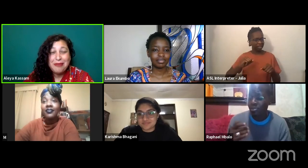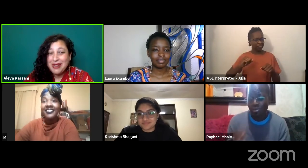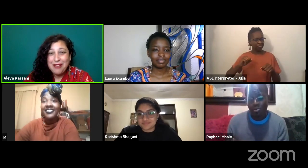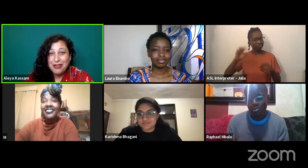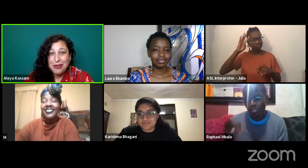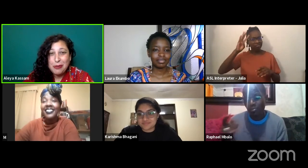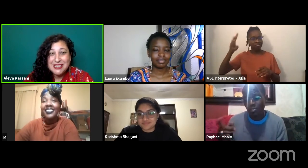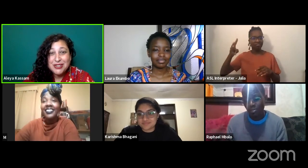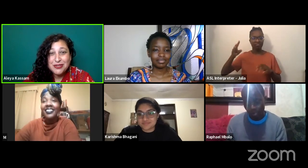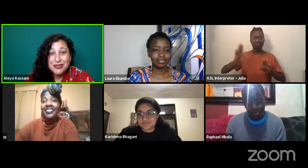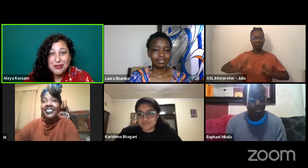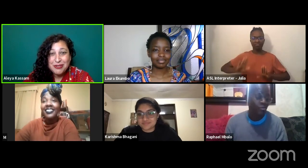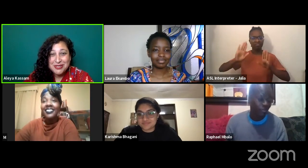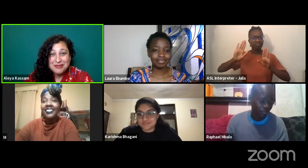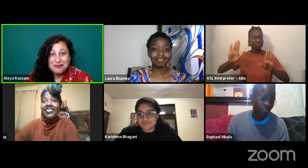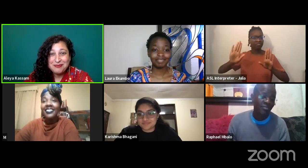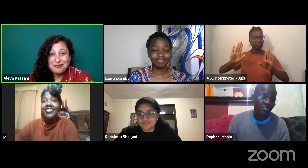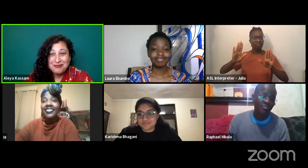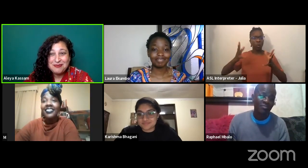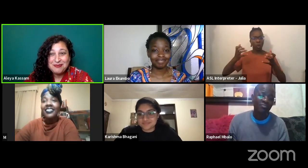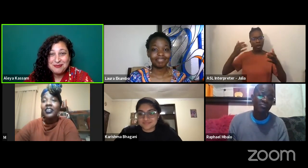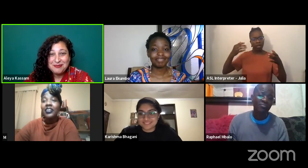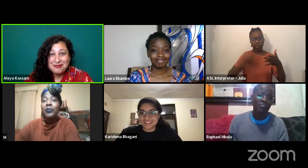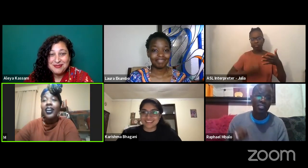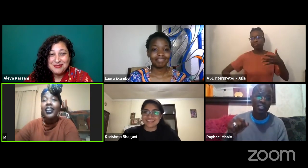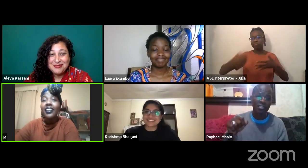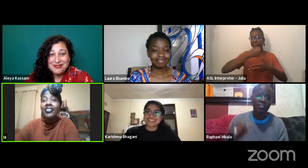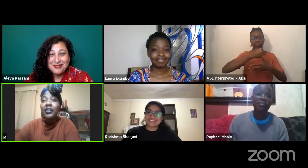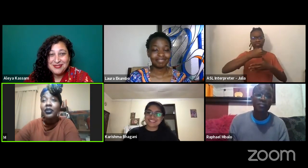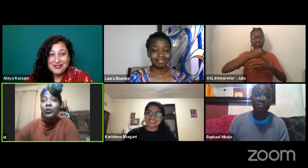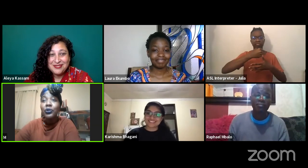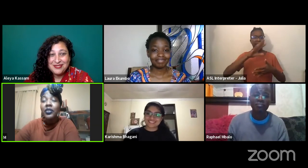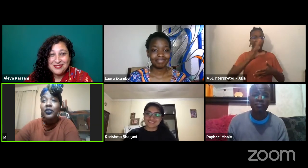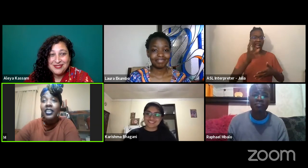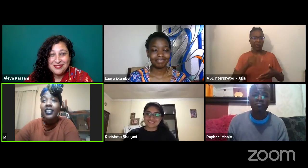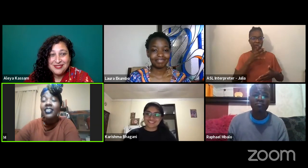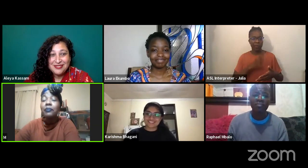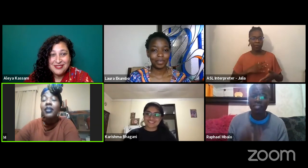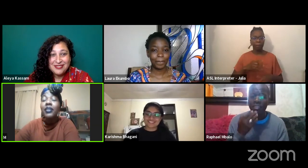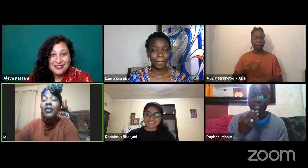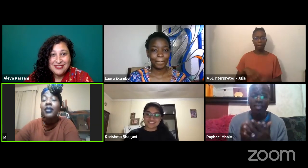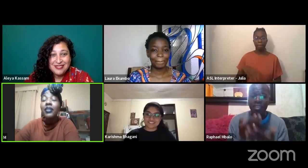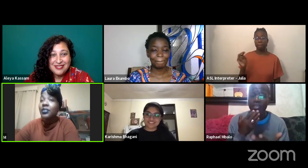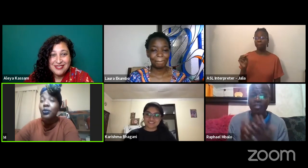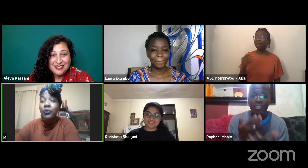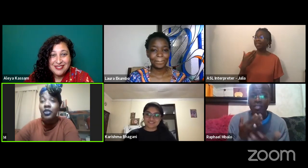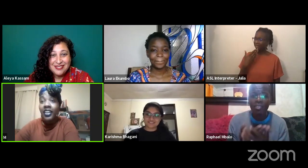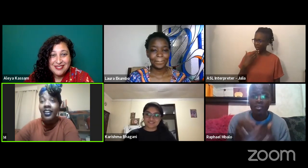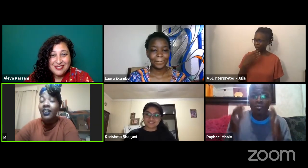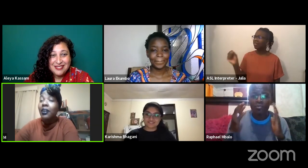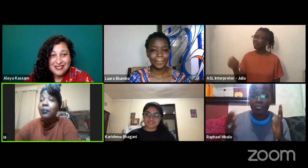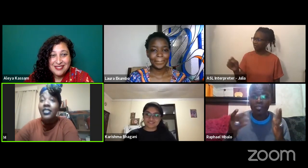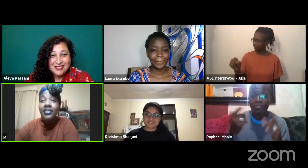and make African women the center of the universe. Aleya, thank you so much for saying that. Please, please do it and please don't be shy.